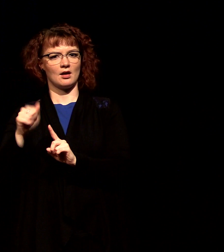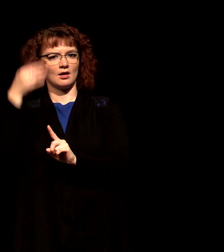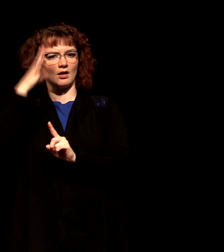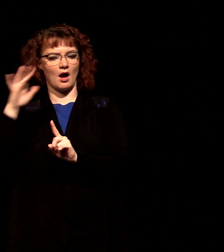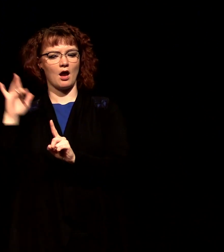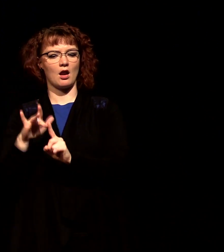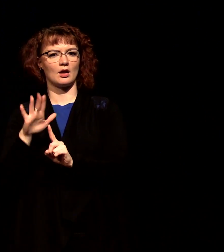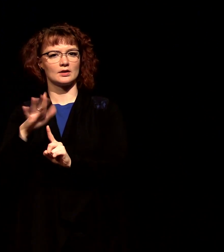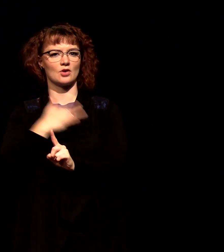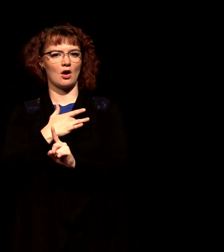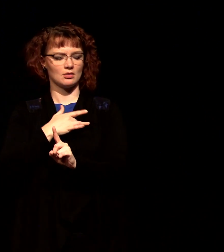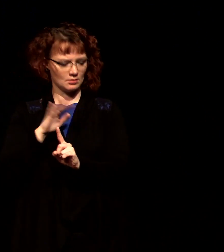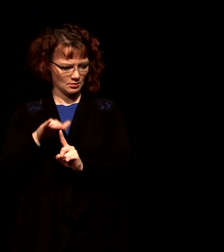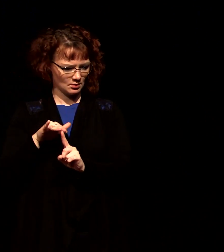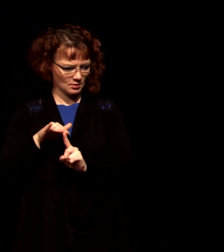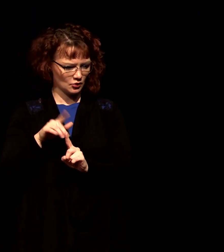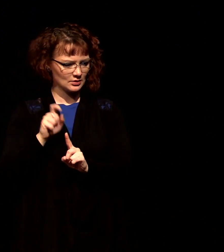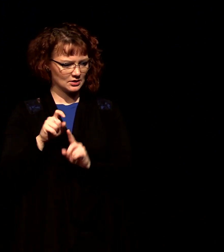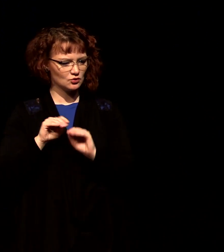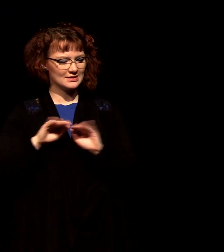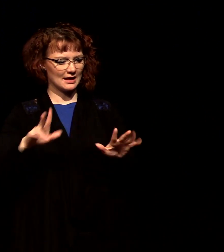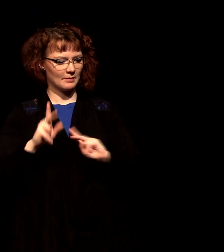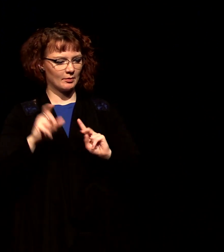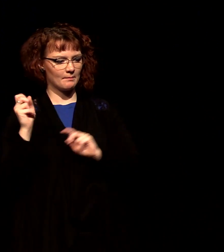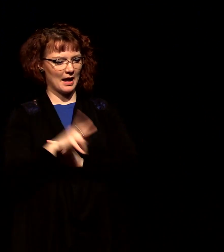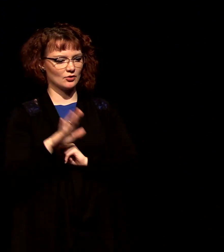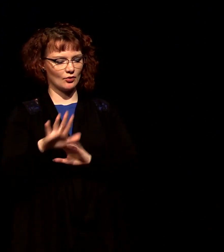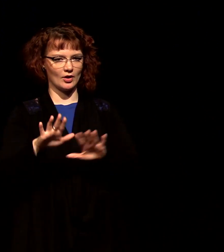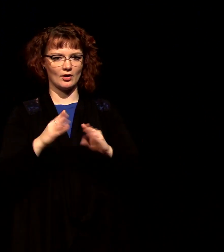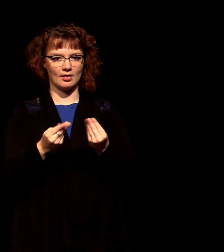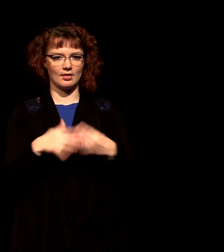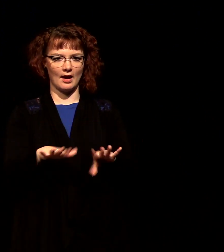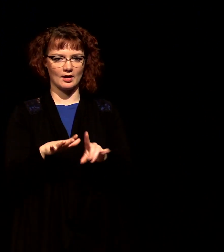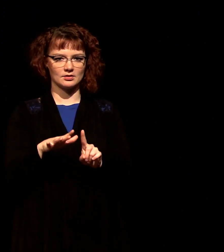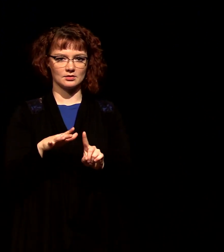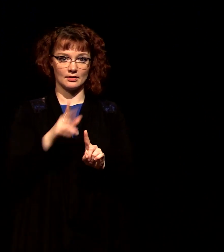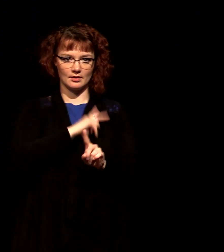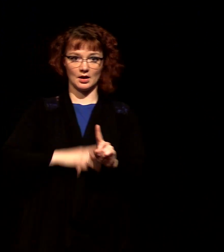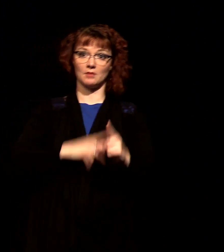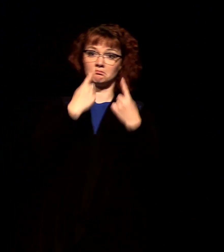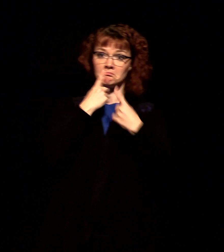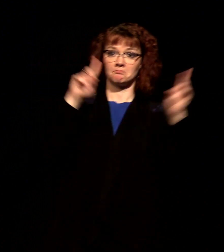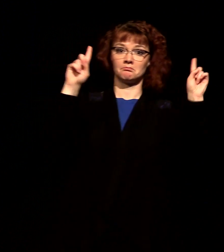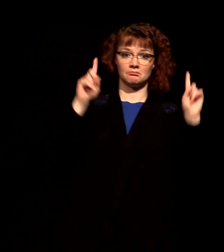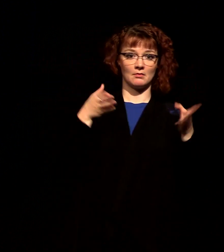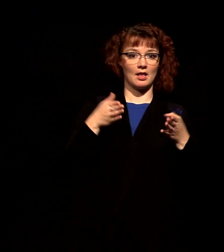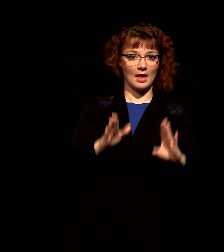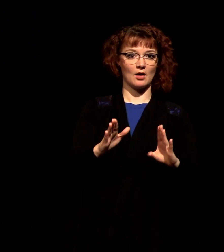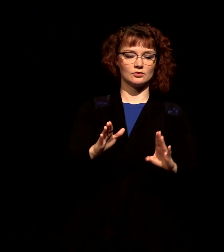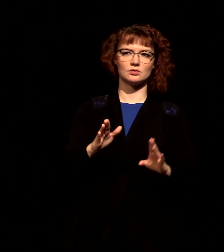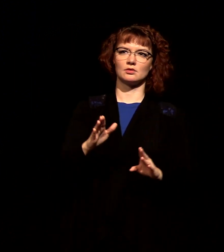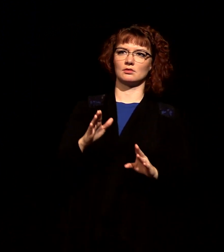person back to their land, and the Jews come back. And the psalmist says, God, you are amazing that you did this. You